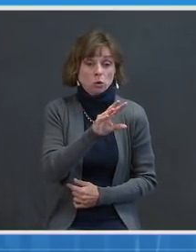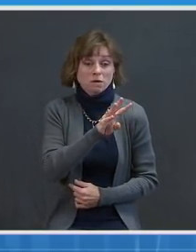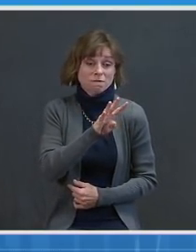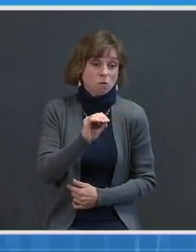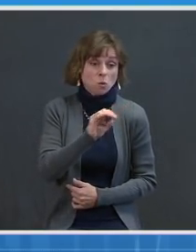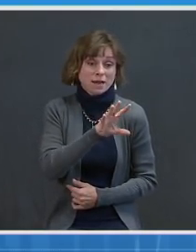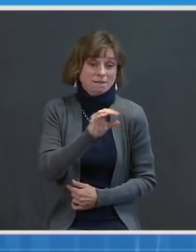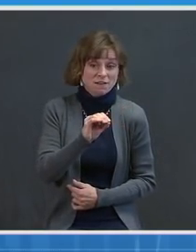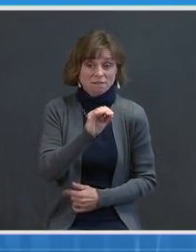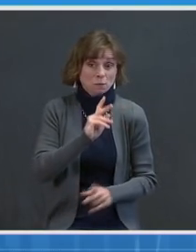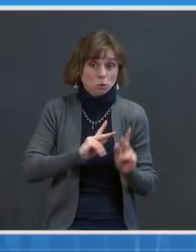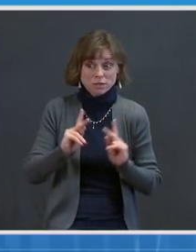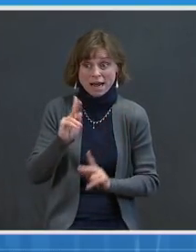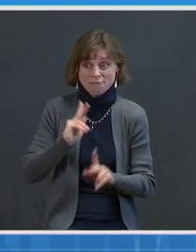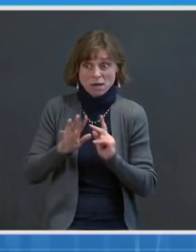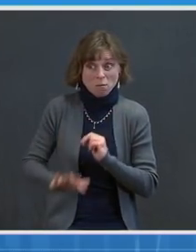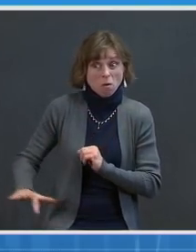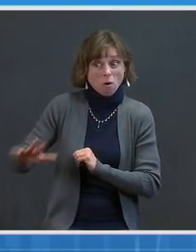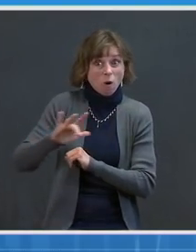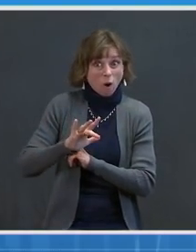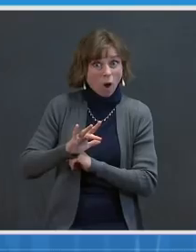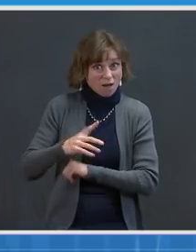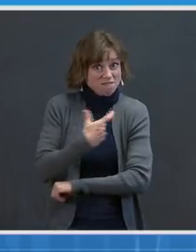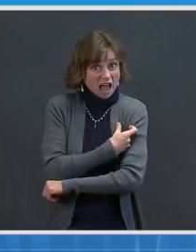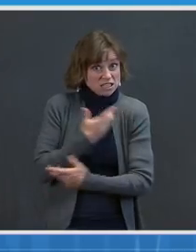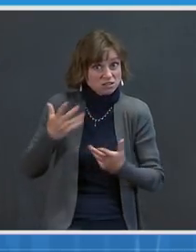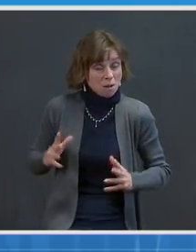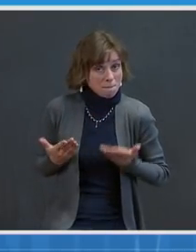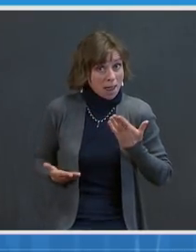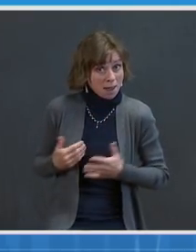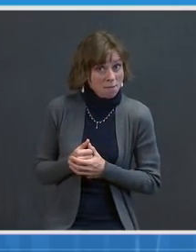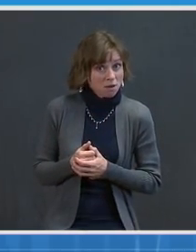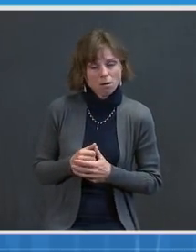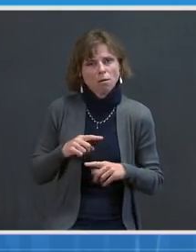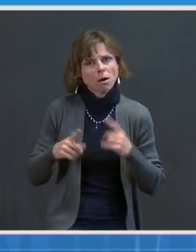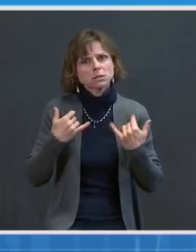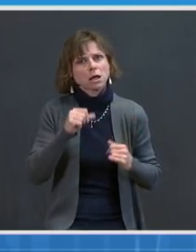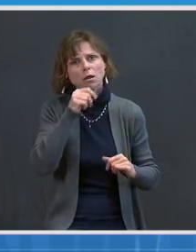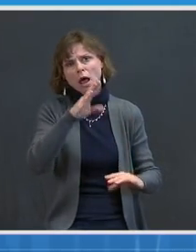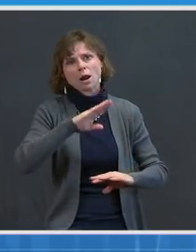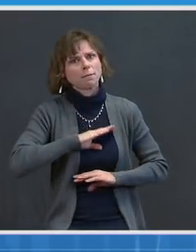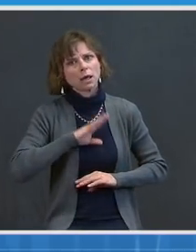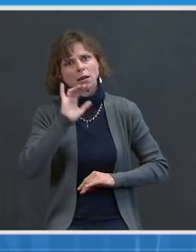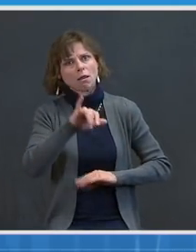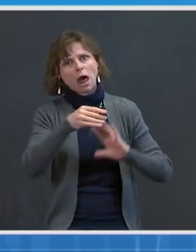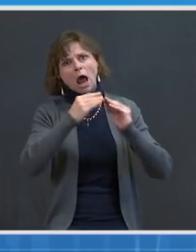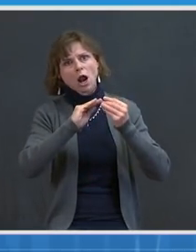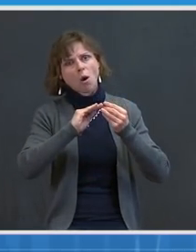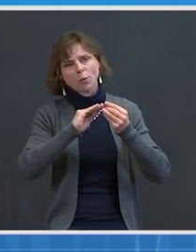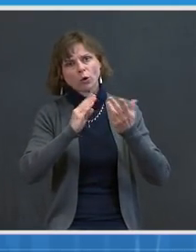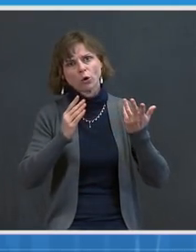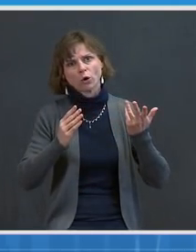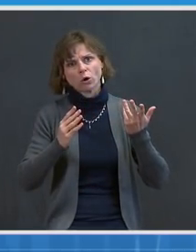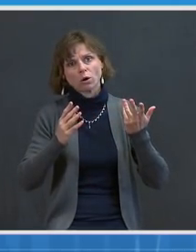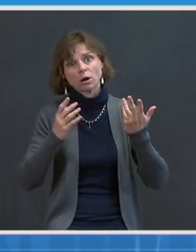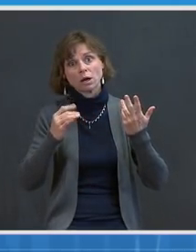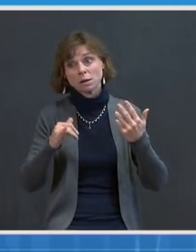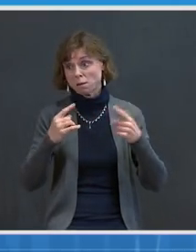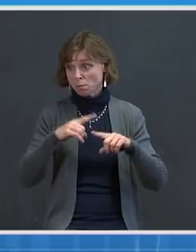and not yet quite meet the empiric number that we're talking about and still get a very favorable effect from vaccines.